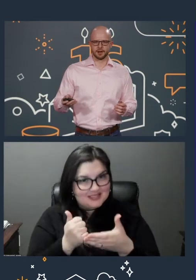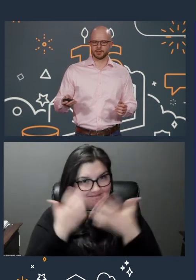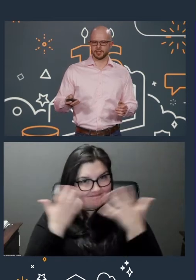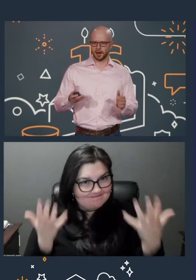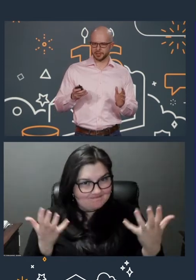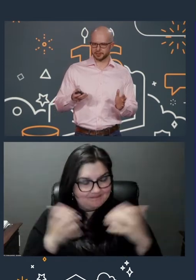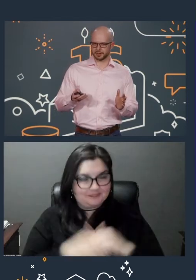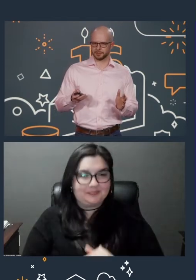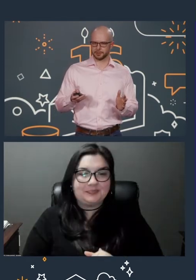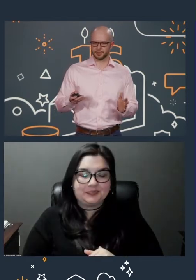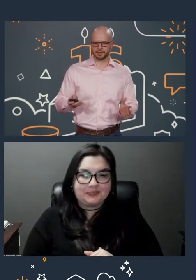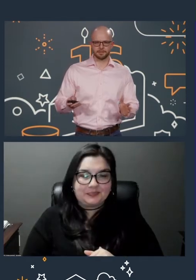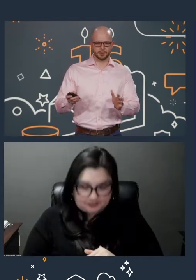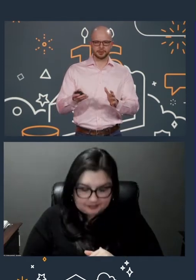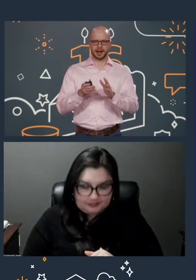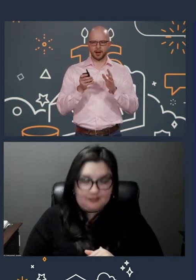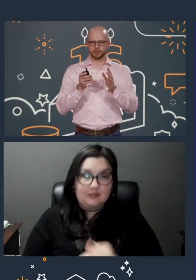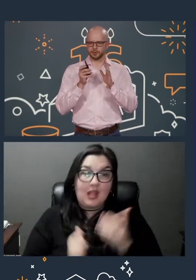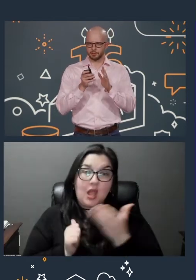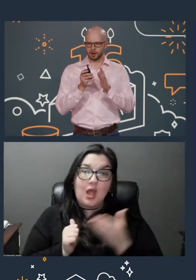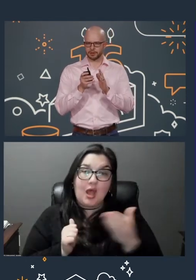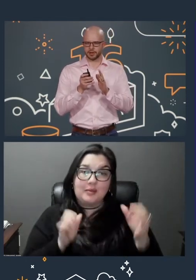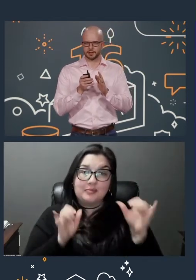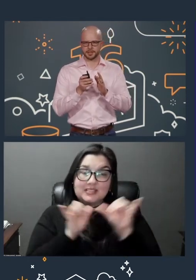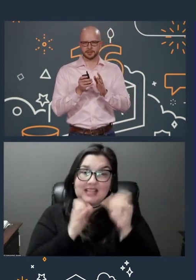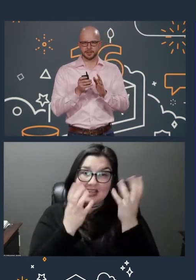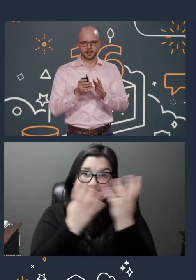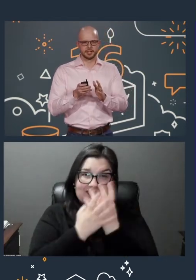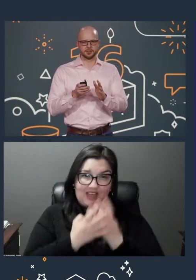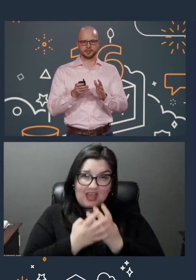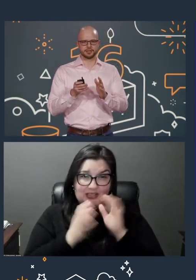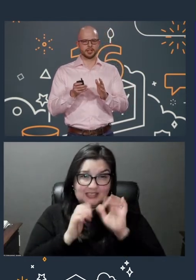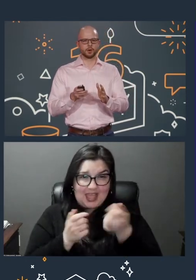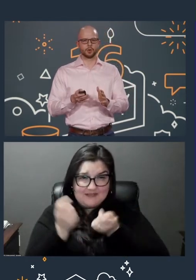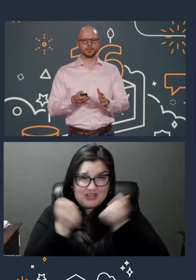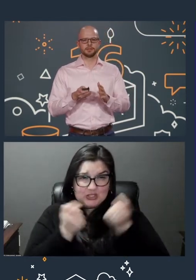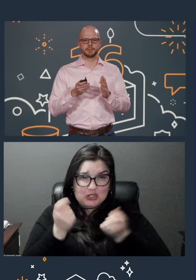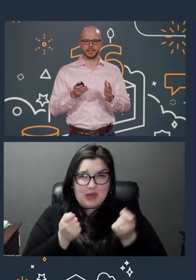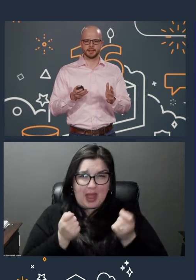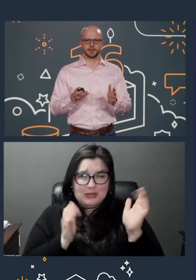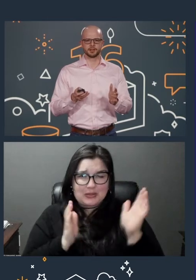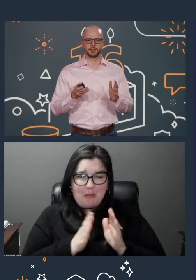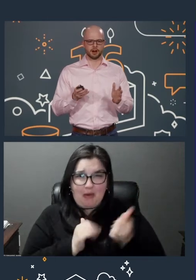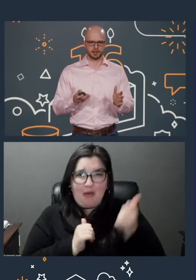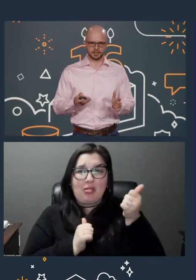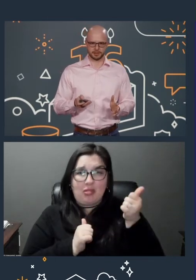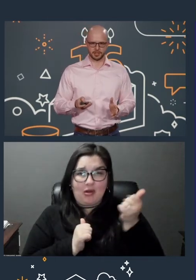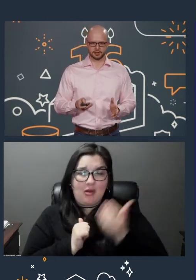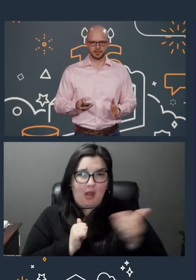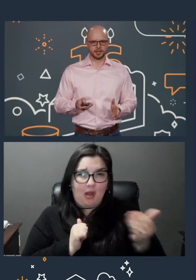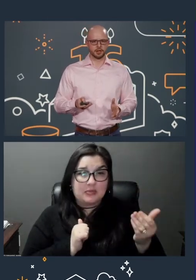Now with the object-size filter, we can filter out the smallest objects, transitioning only medium and large objects,